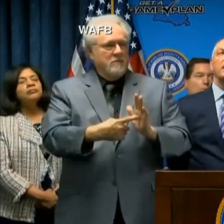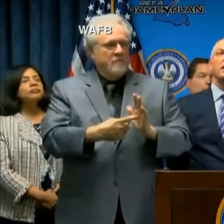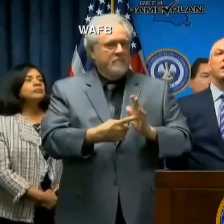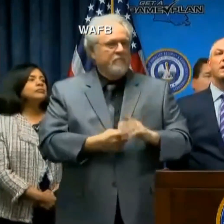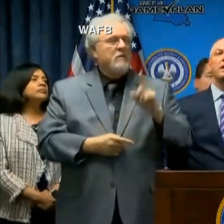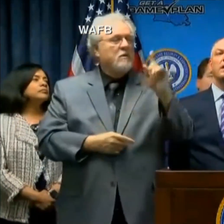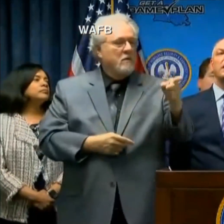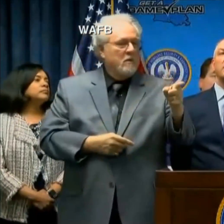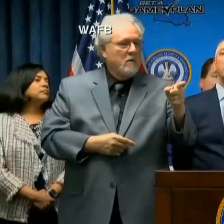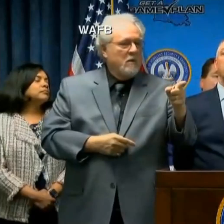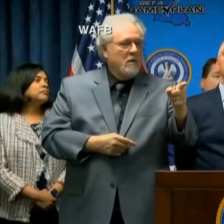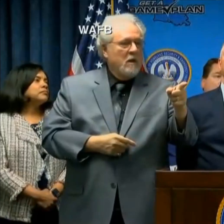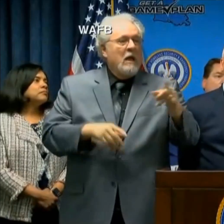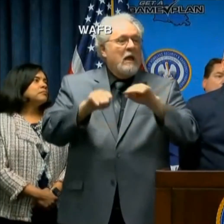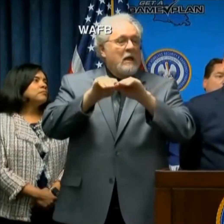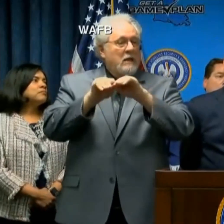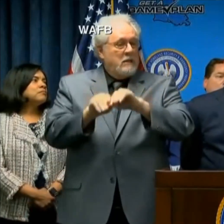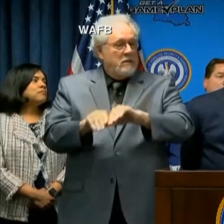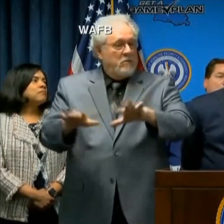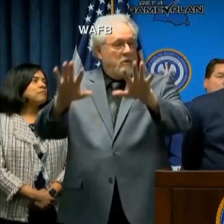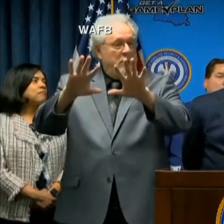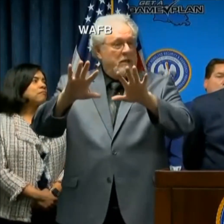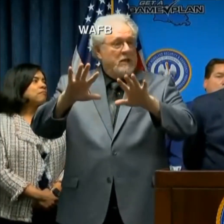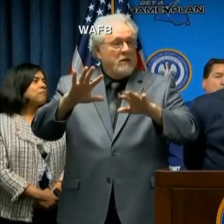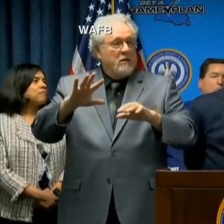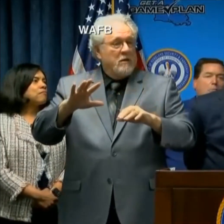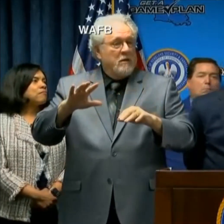spreading across the state knock you talk about the significance of seeing it